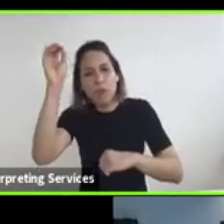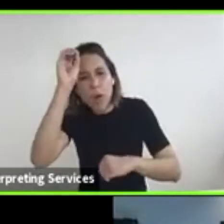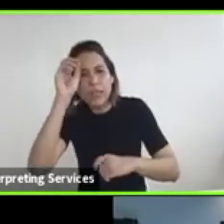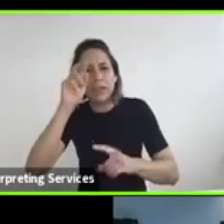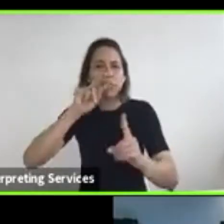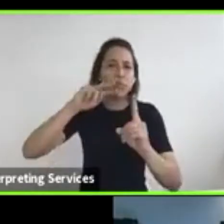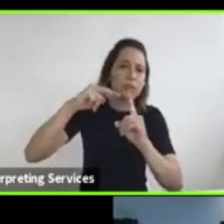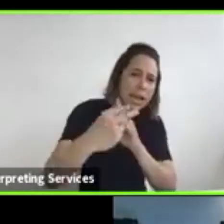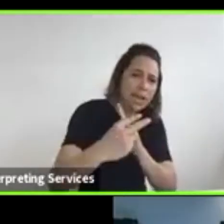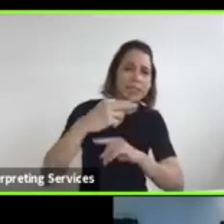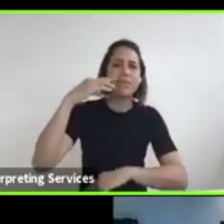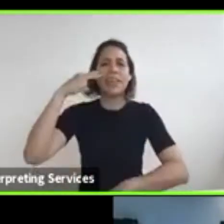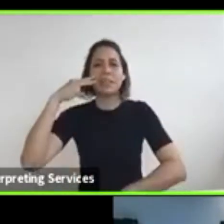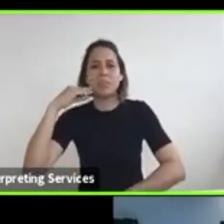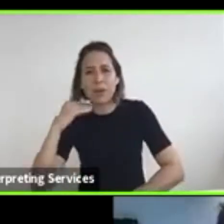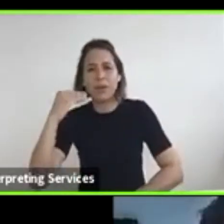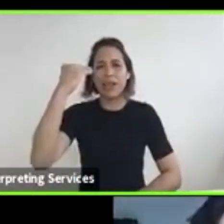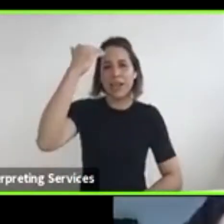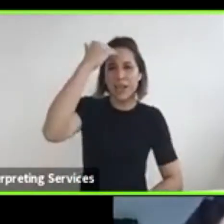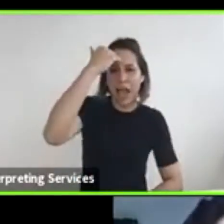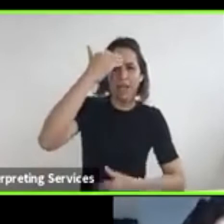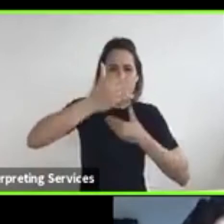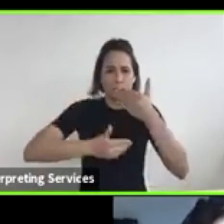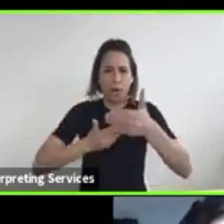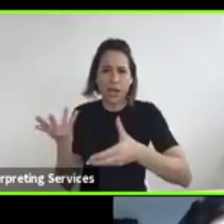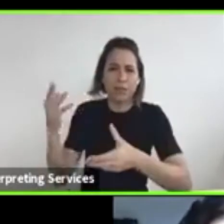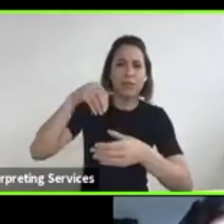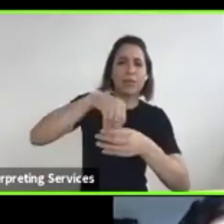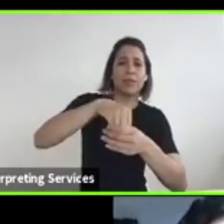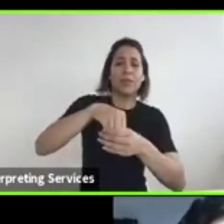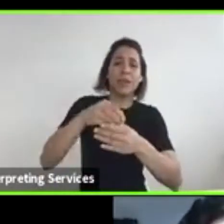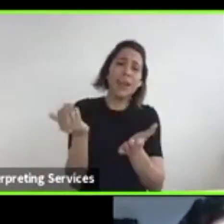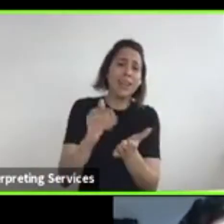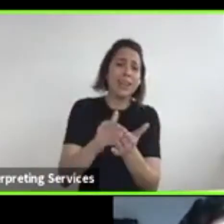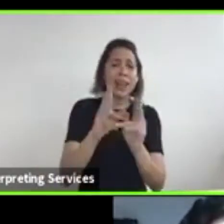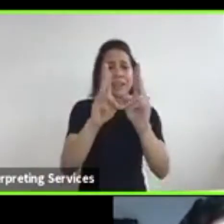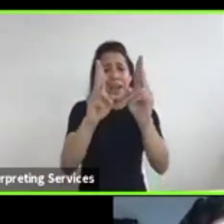PROCESSES AND IT'S AGAIN, JUST SUCH AN HONOR TO BE IN THIS CONVERSATION, WITH YOU ALL